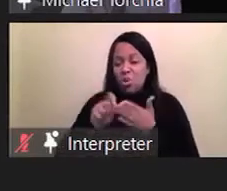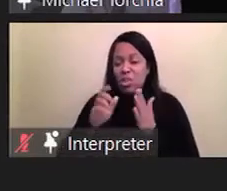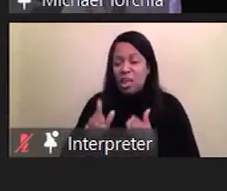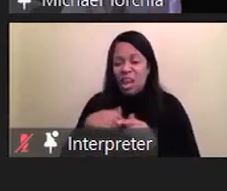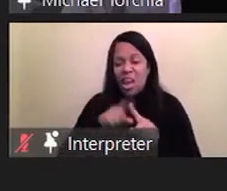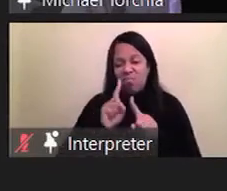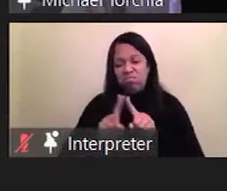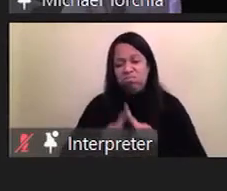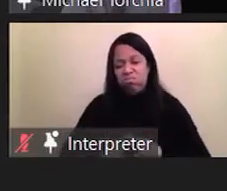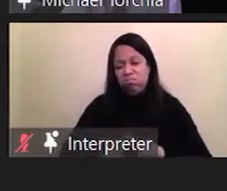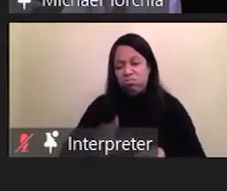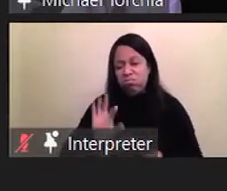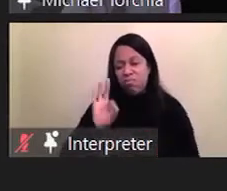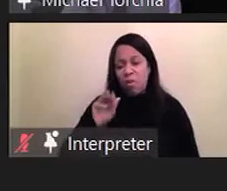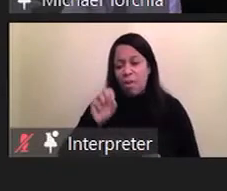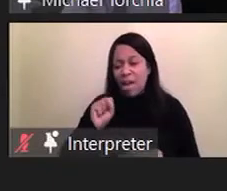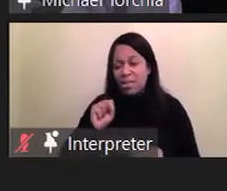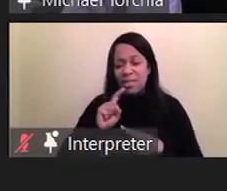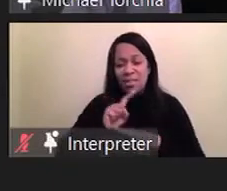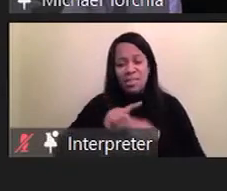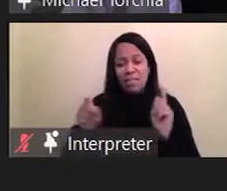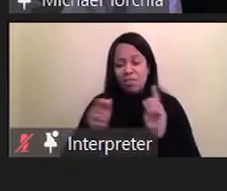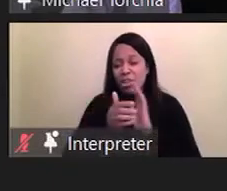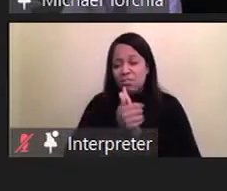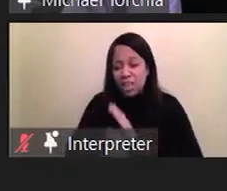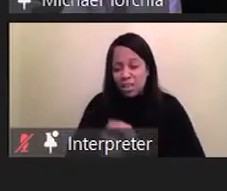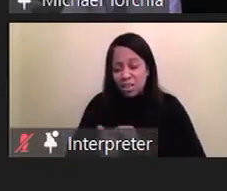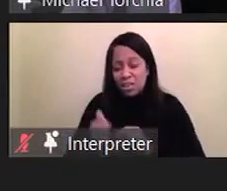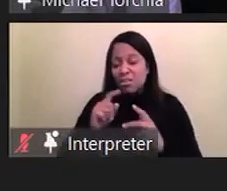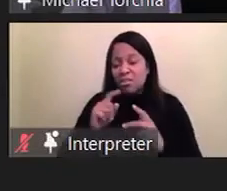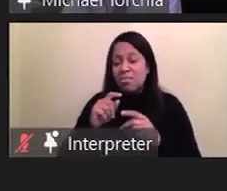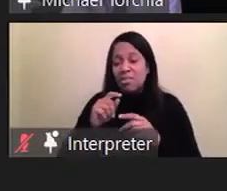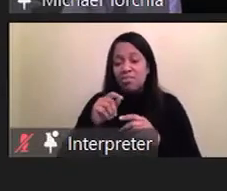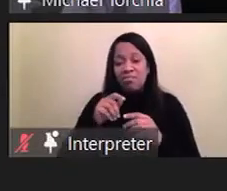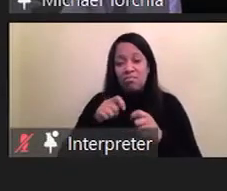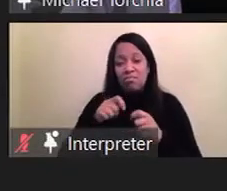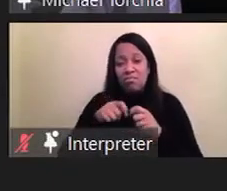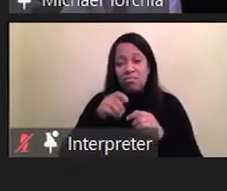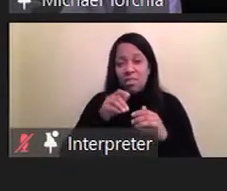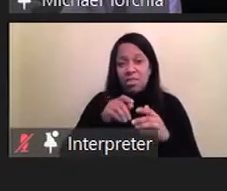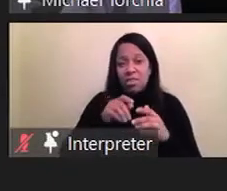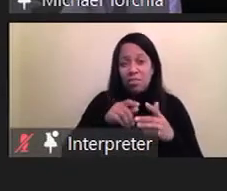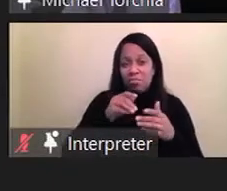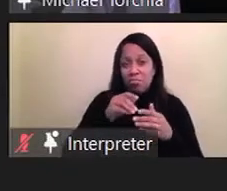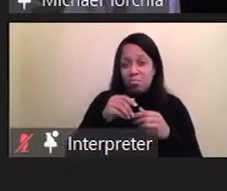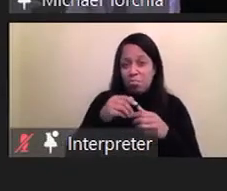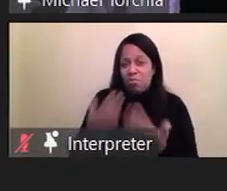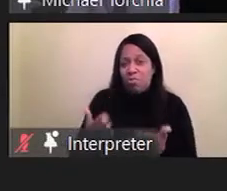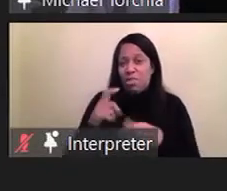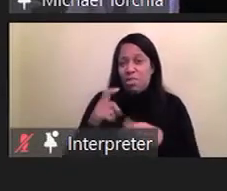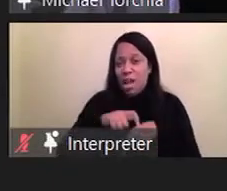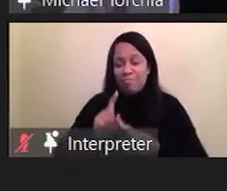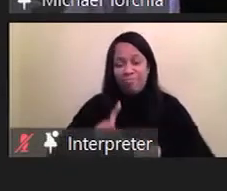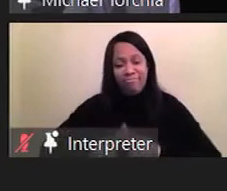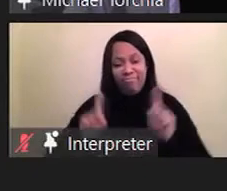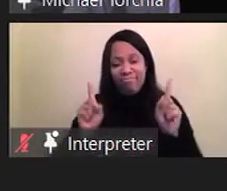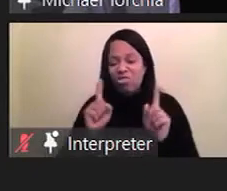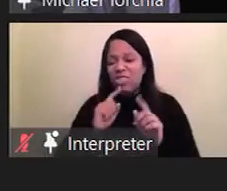of accuracy, turnaround times, all different types of available solutions. It really depends on the individual needs